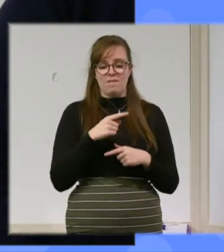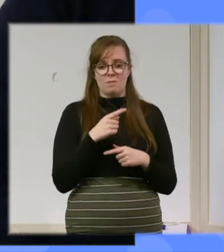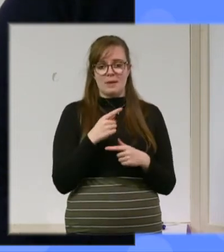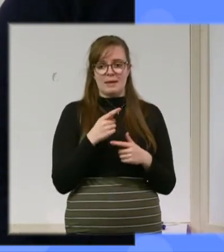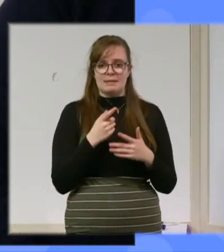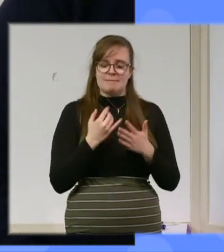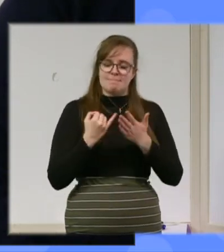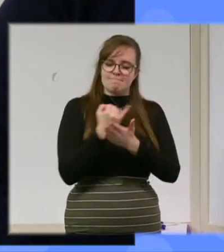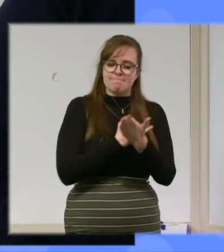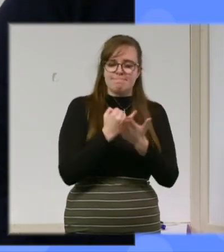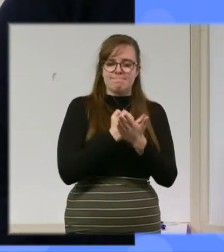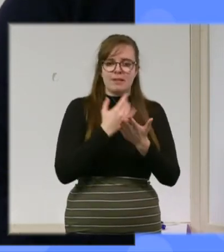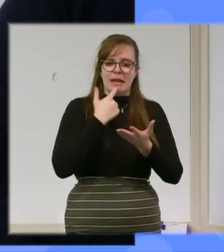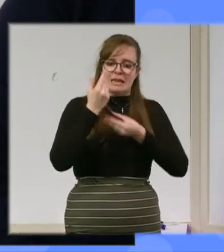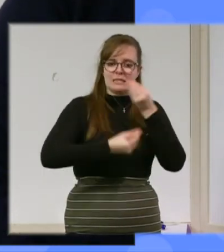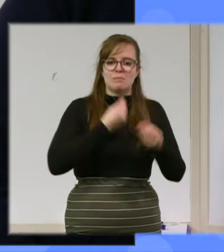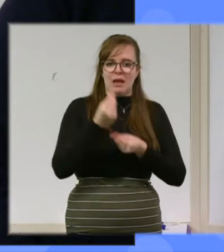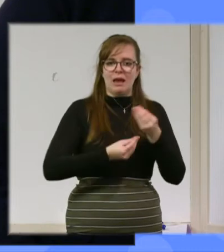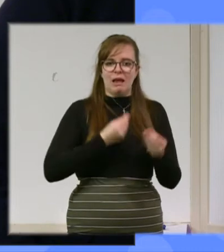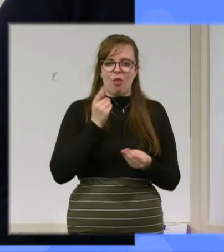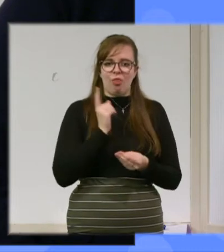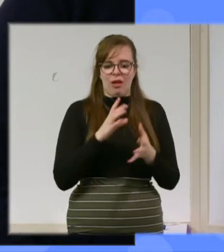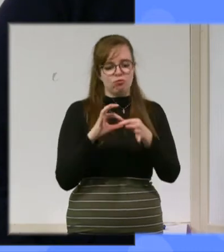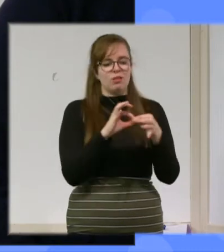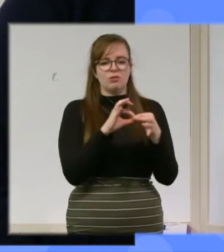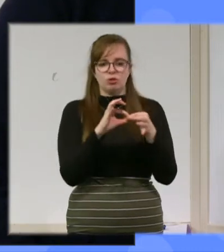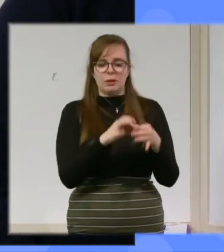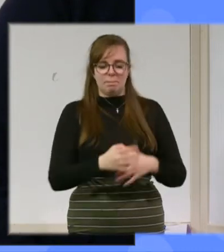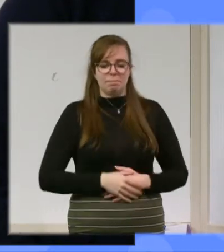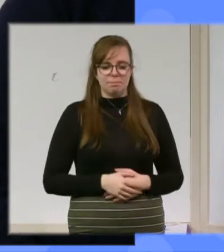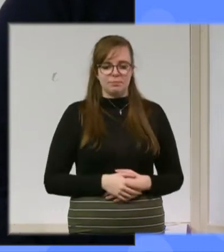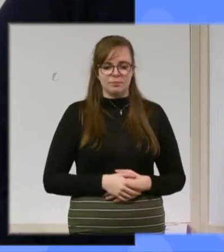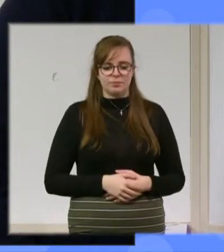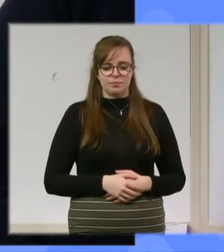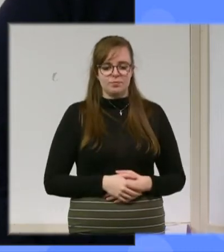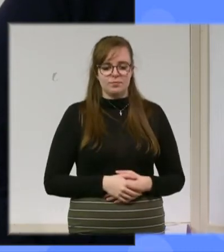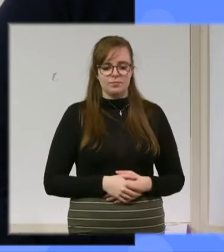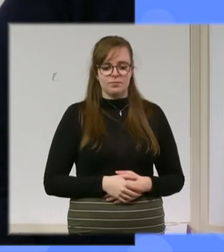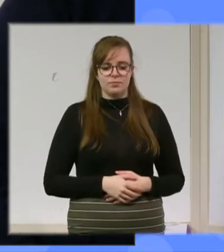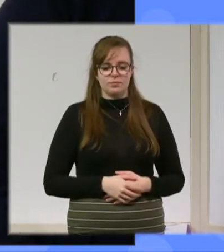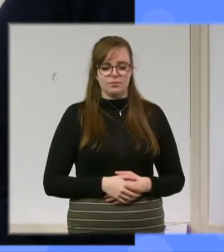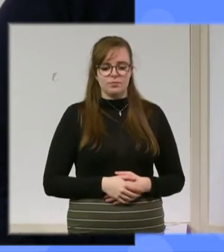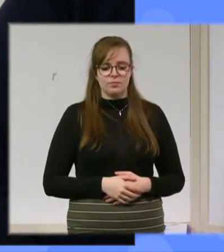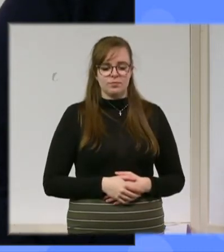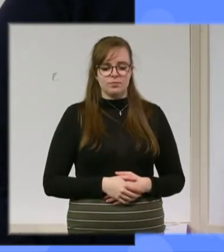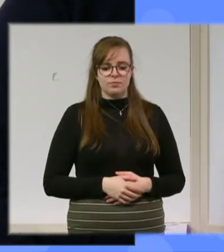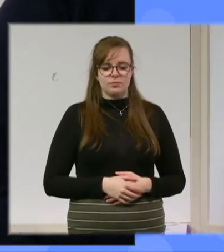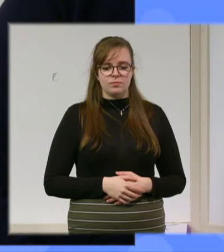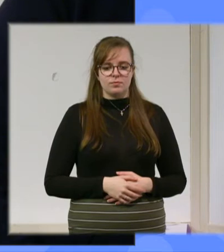explain and that relationship and if I can just touch on some of those those